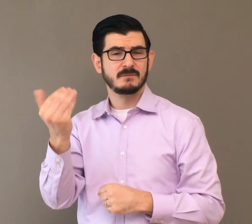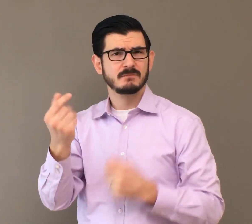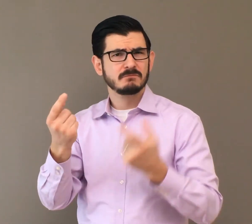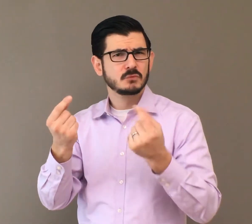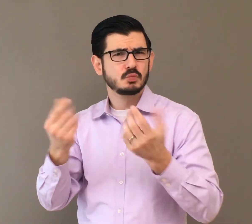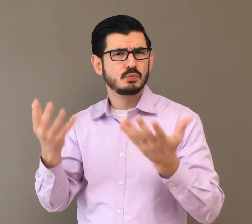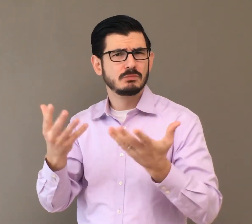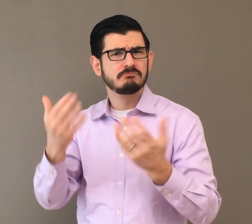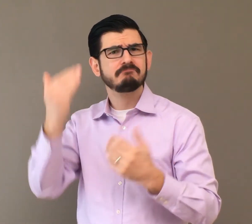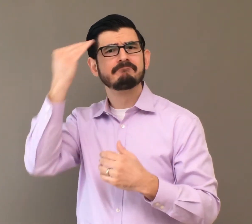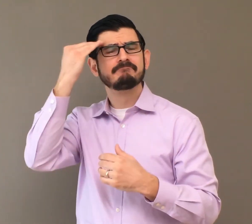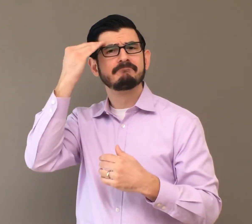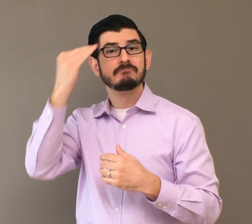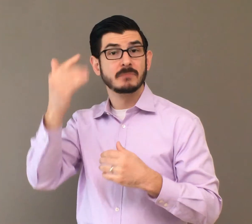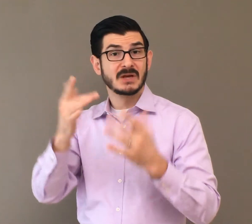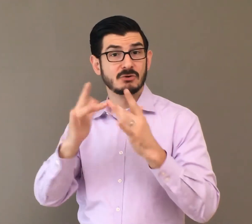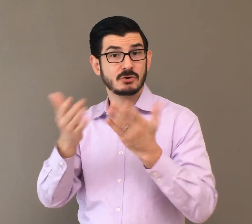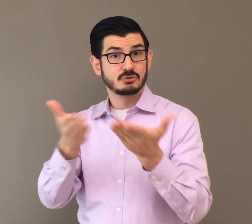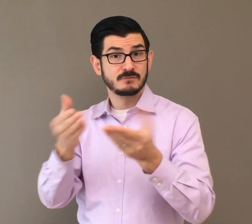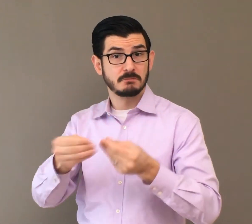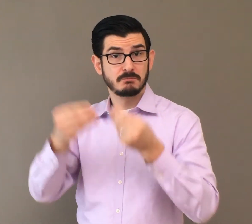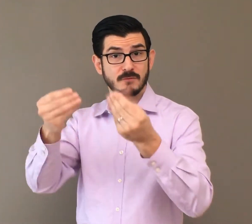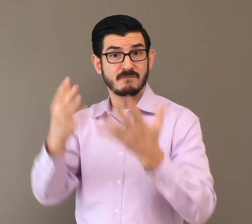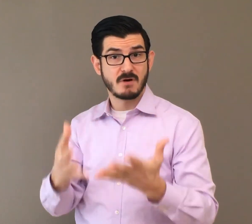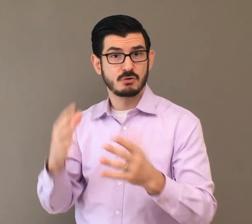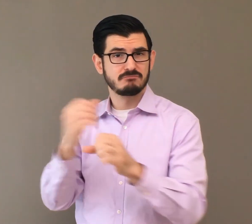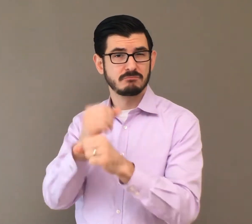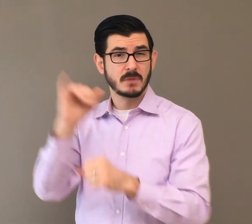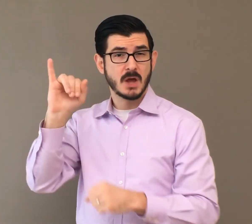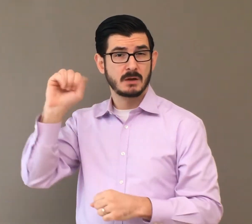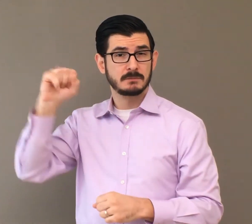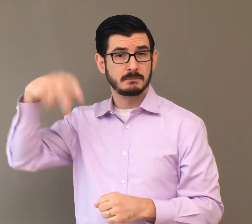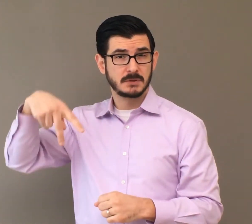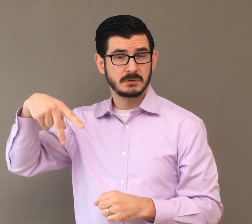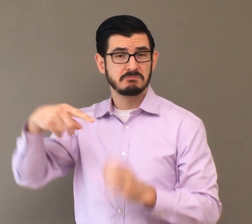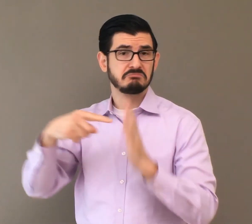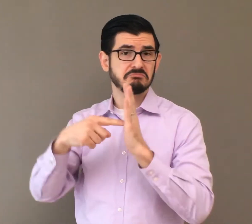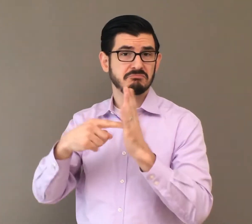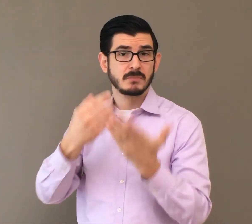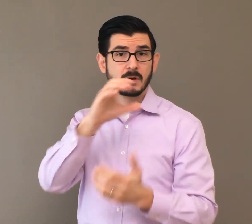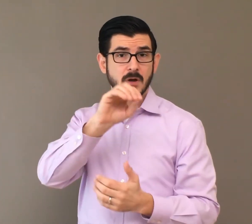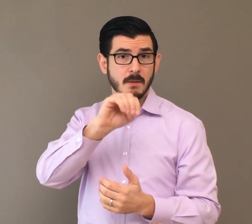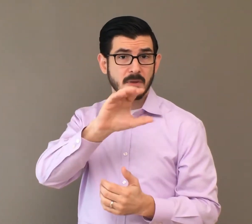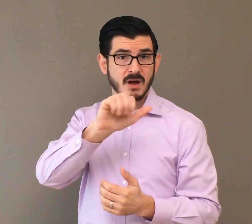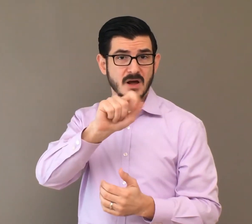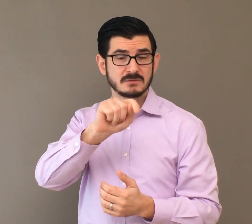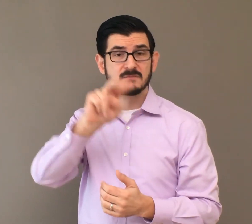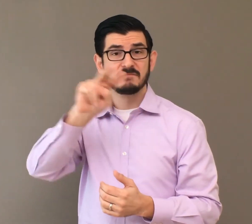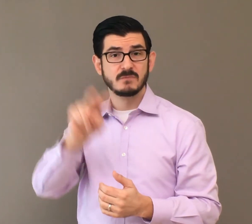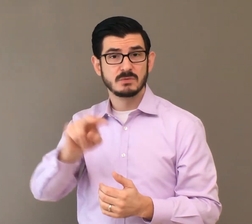The rule prohibits Internet Service Providers, or ISPs, such as Comcast, Verizon, AT&T, and